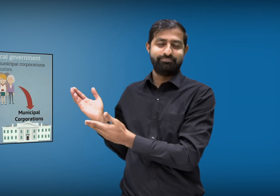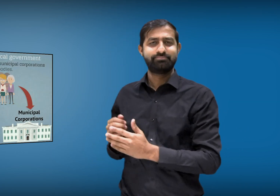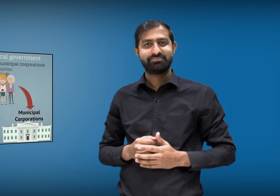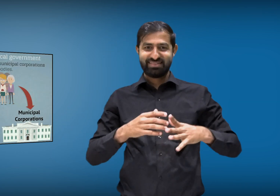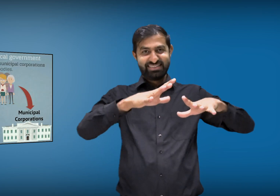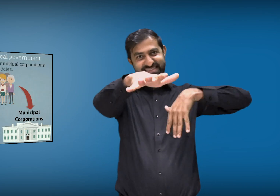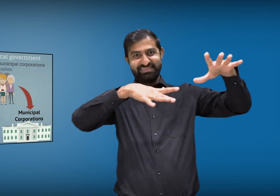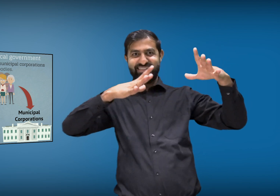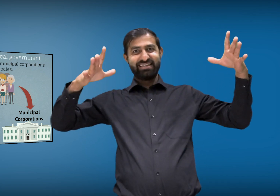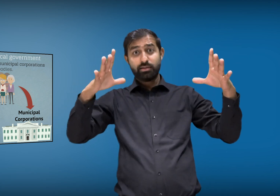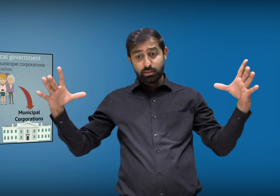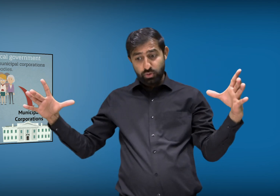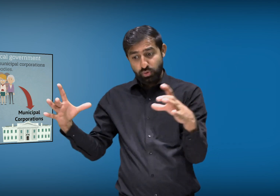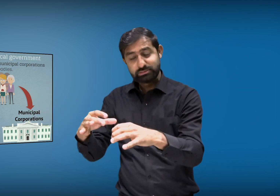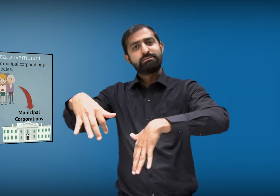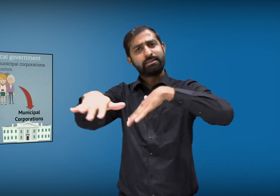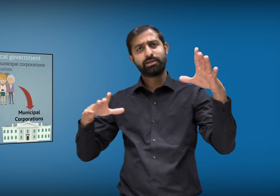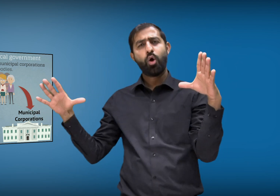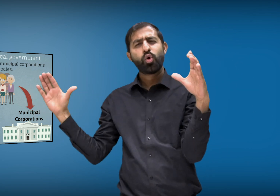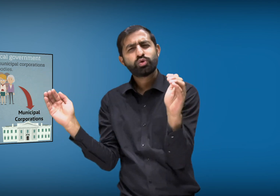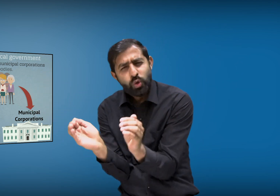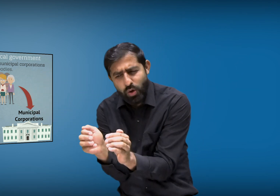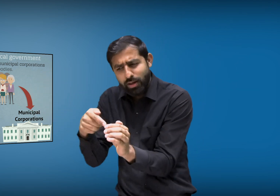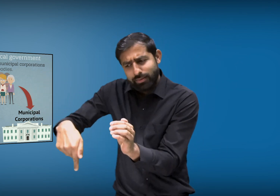The Corporation looks after the administration of these large cities. For